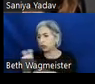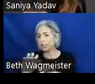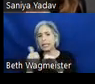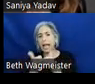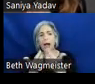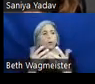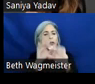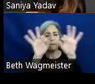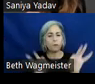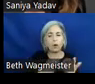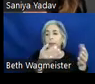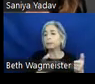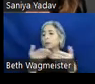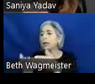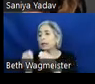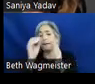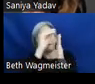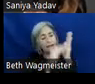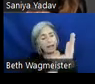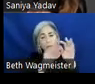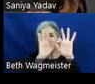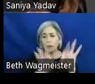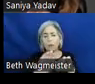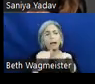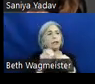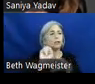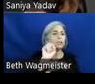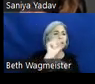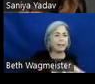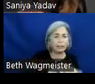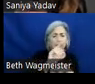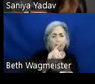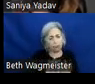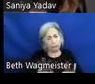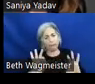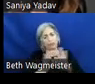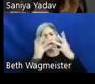how it is filled out, how it is submitted, they're crucial to completing the goal of a product and